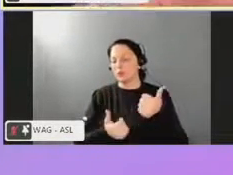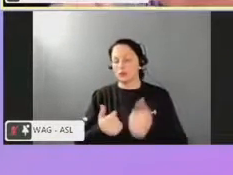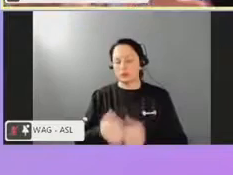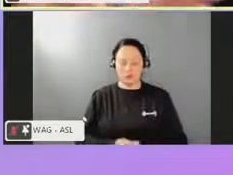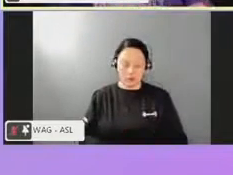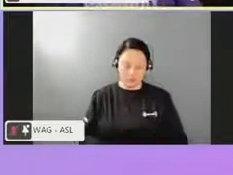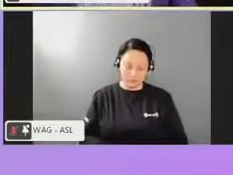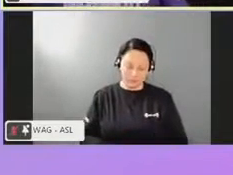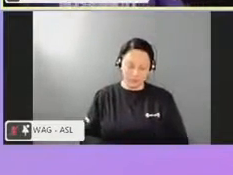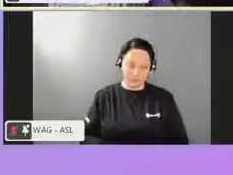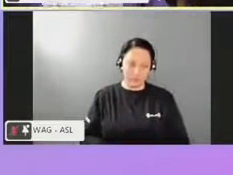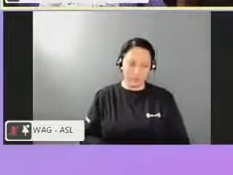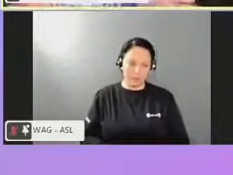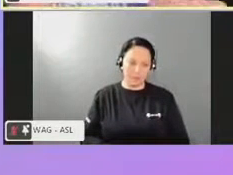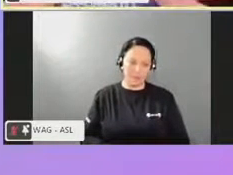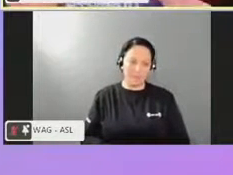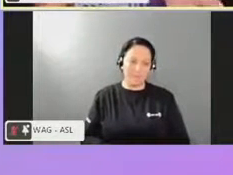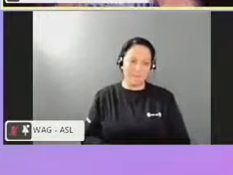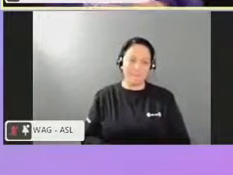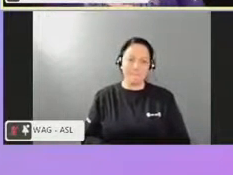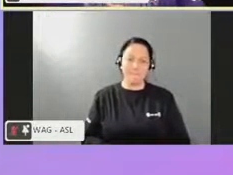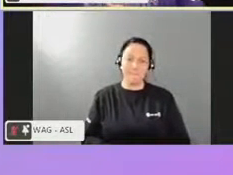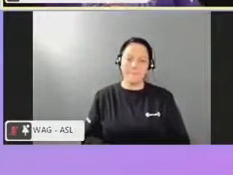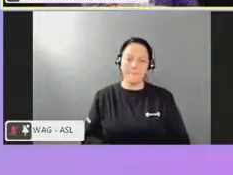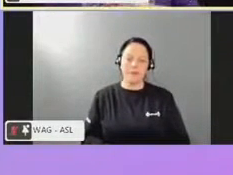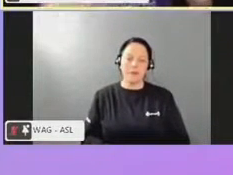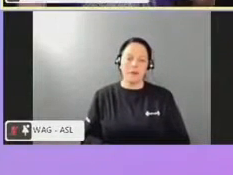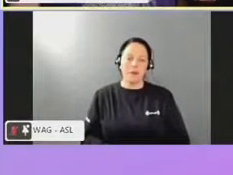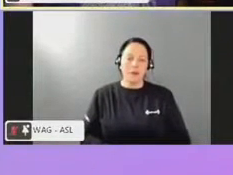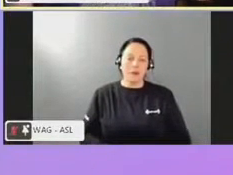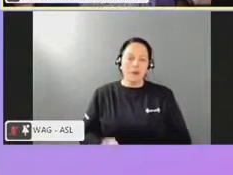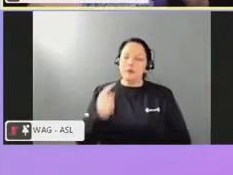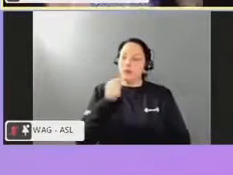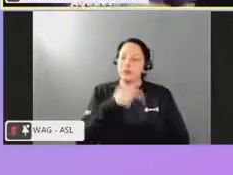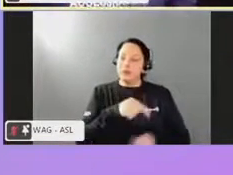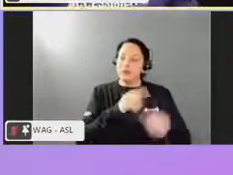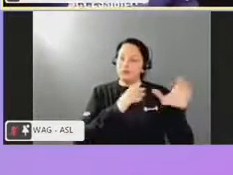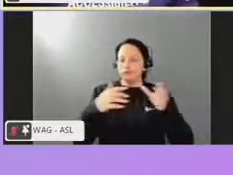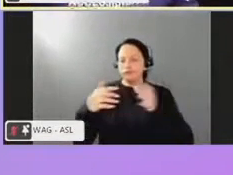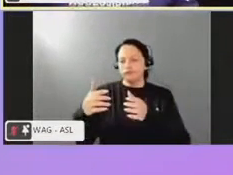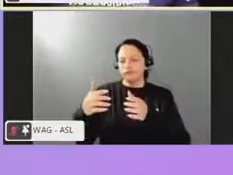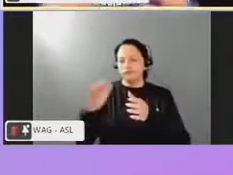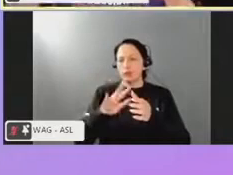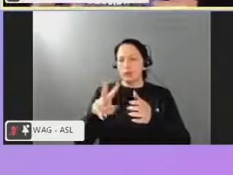never do that, rarely, sometimes, usually, always?